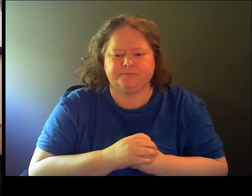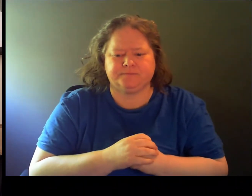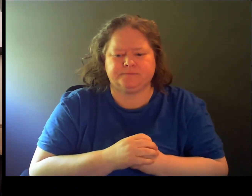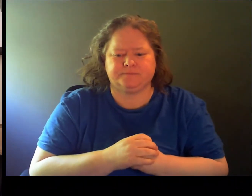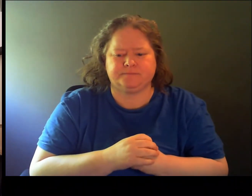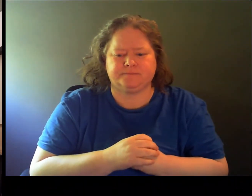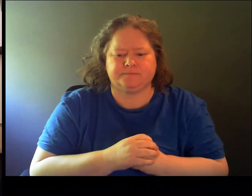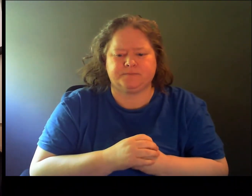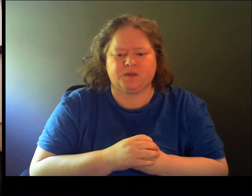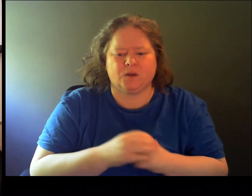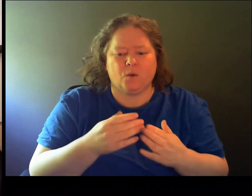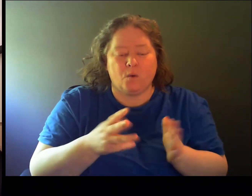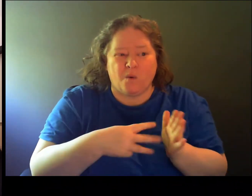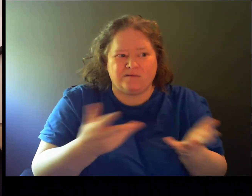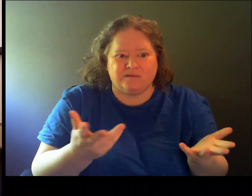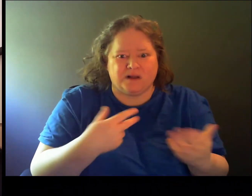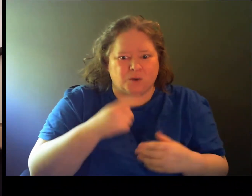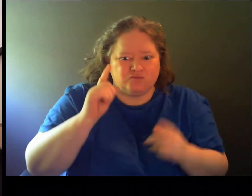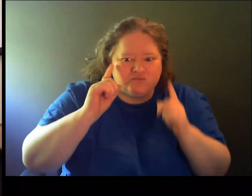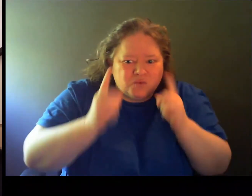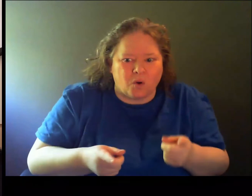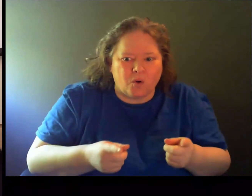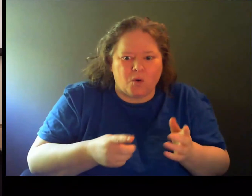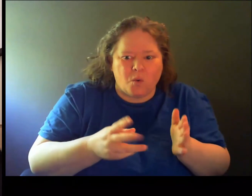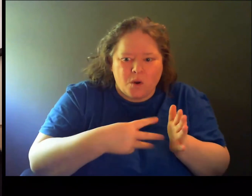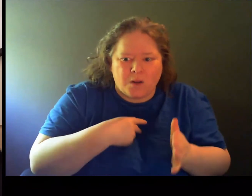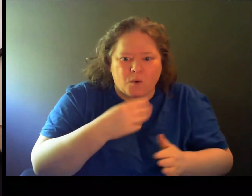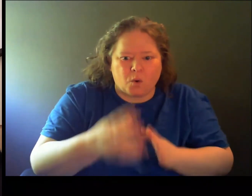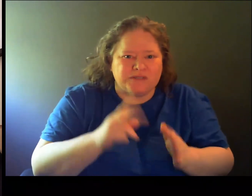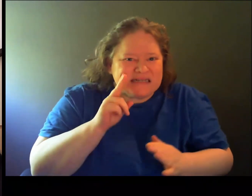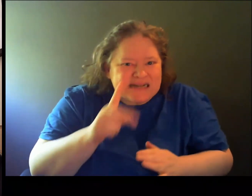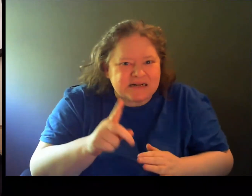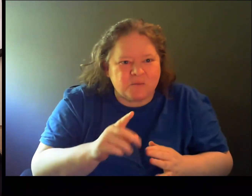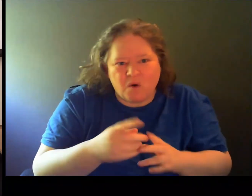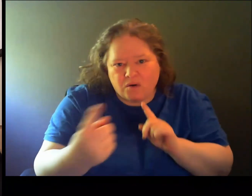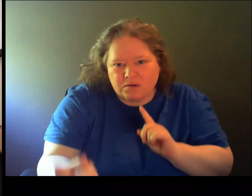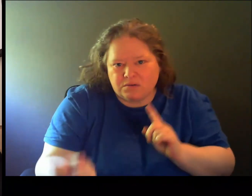when I don't know when I’m going to see them, and vice versa for them.